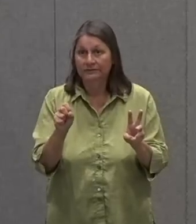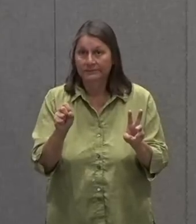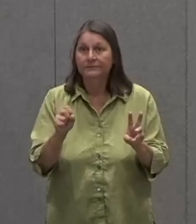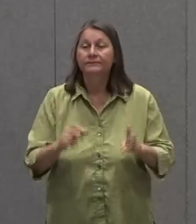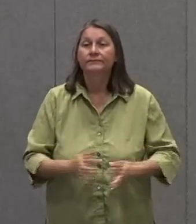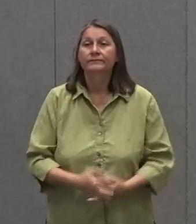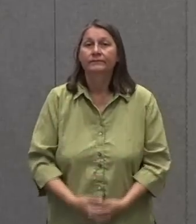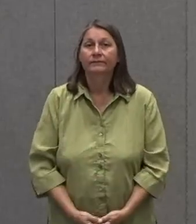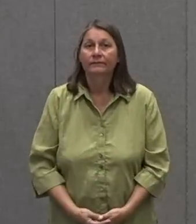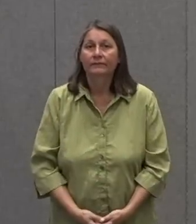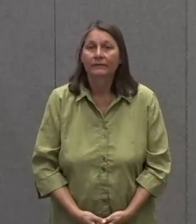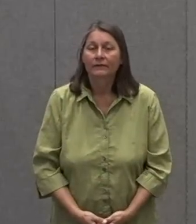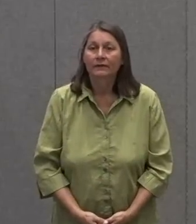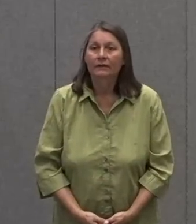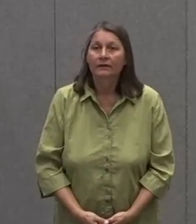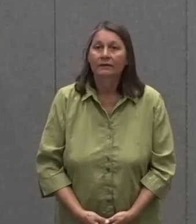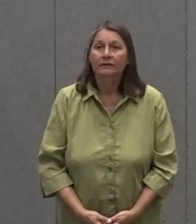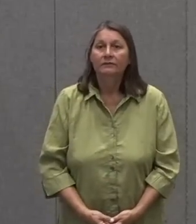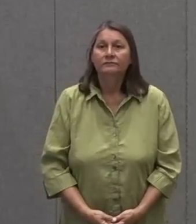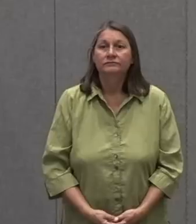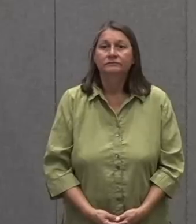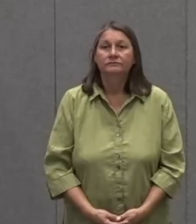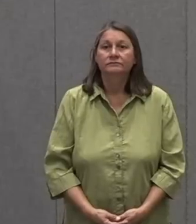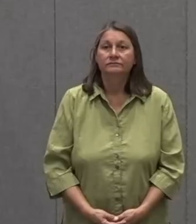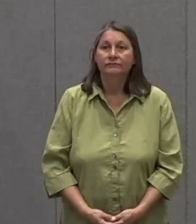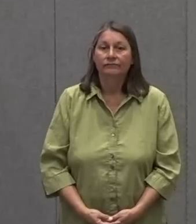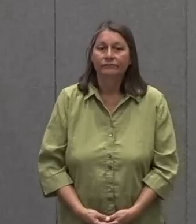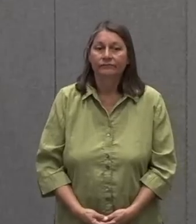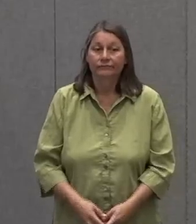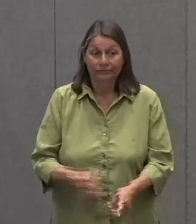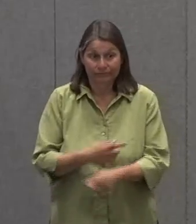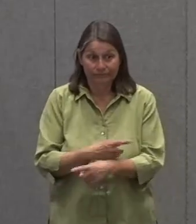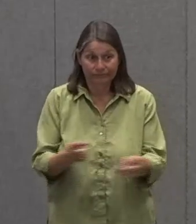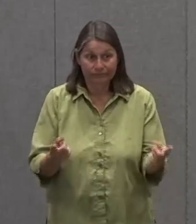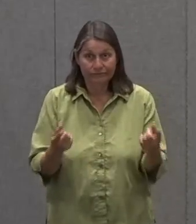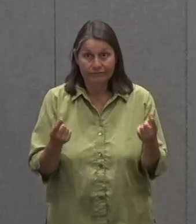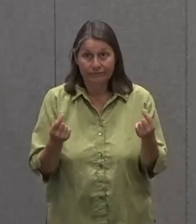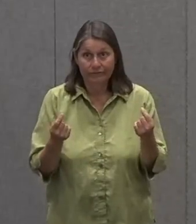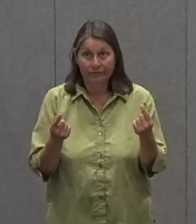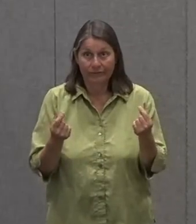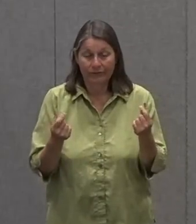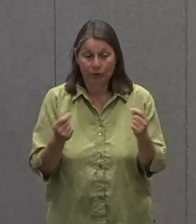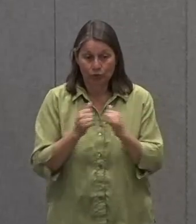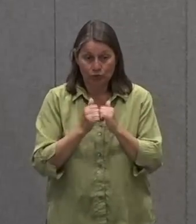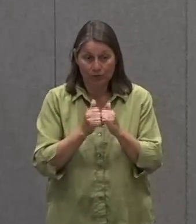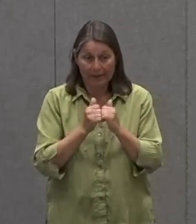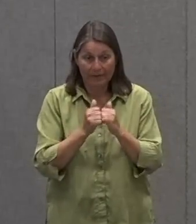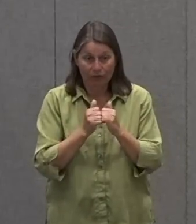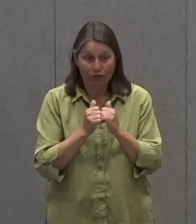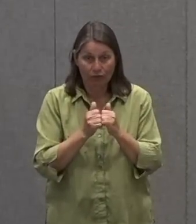So what I'd like you guys to do is we're going to do together figuring out: